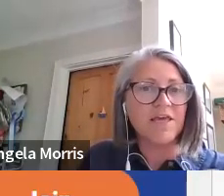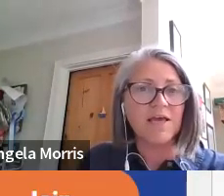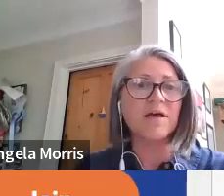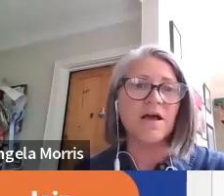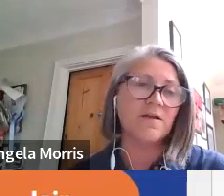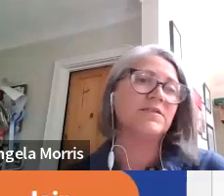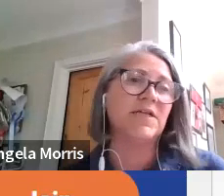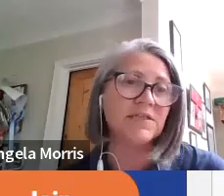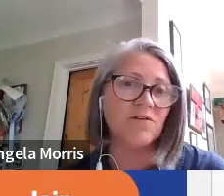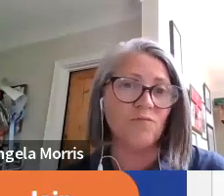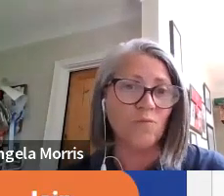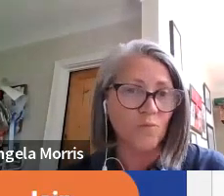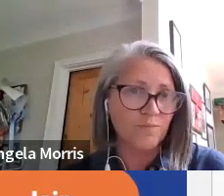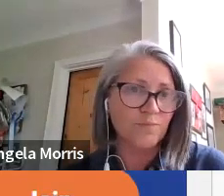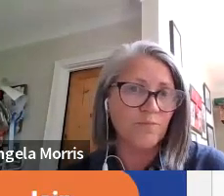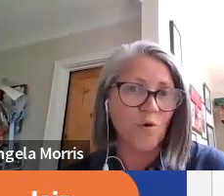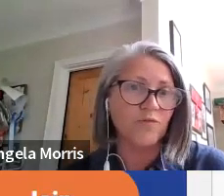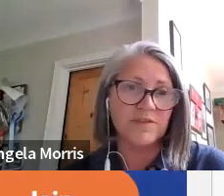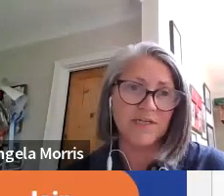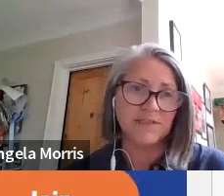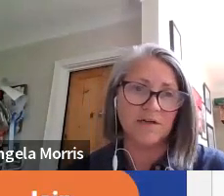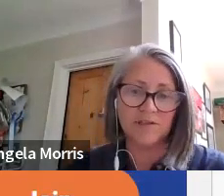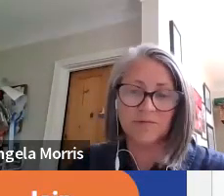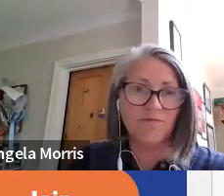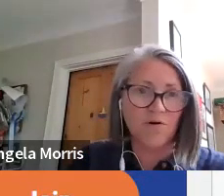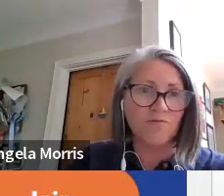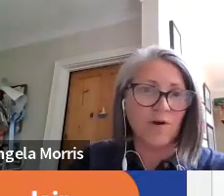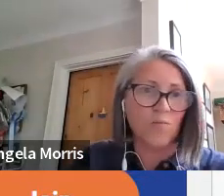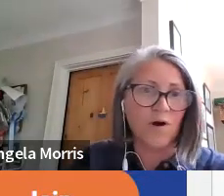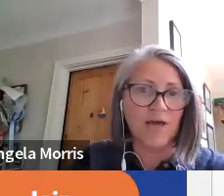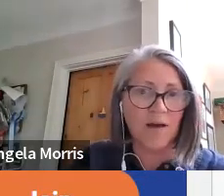Again, an understanding of what the test is going to involve and why